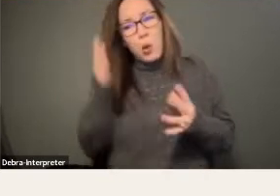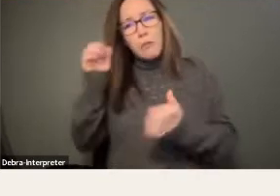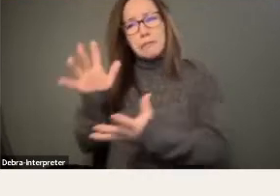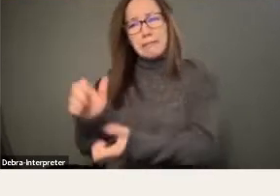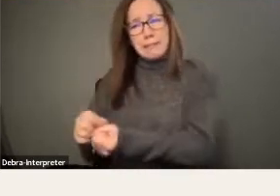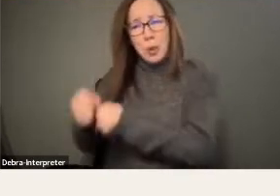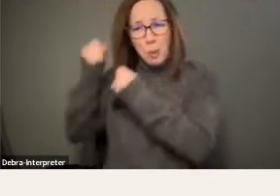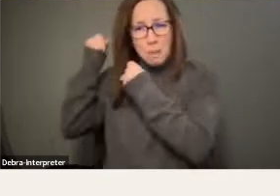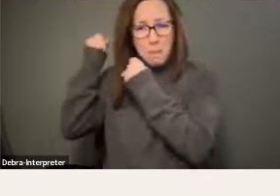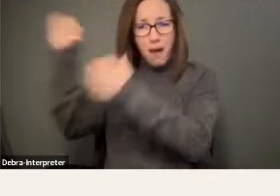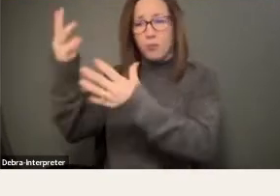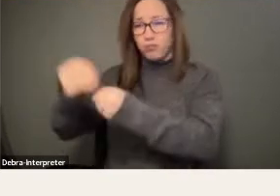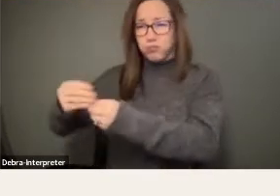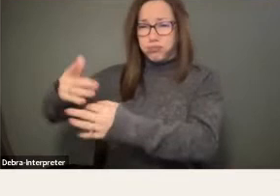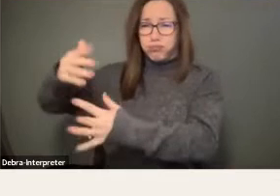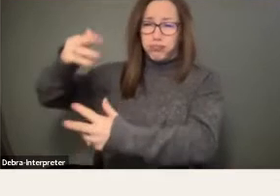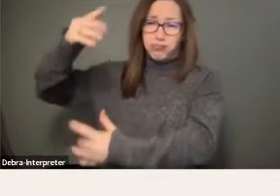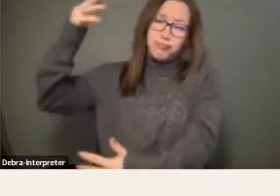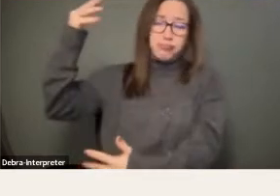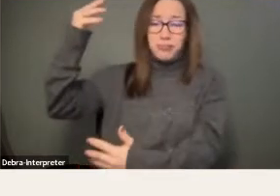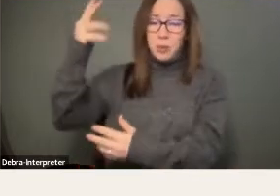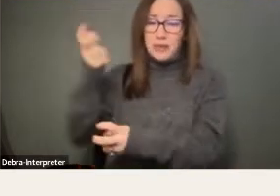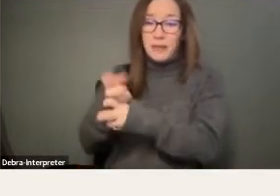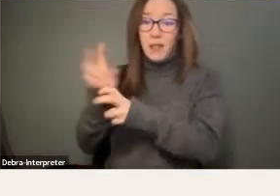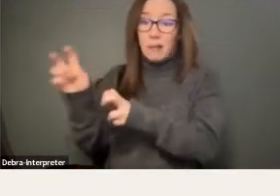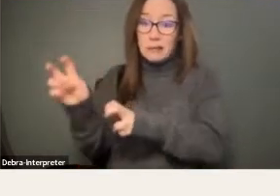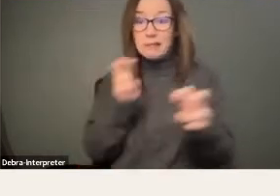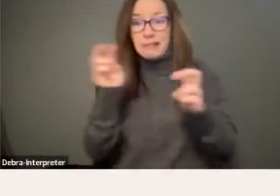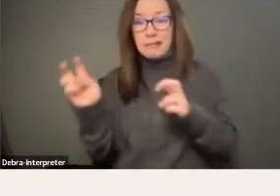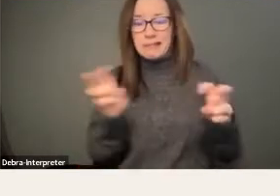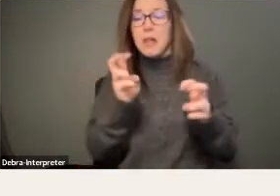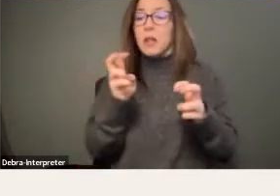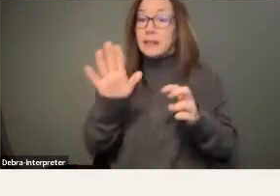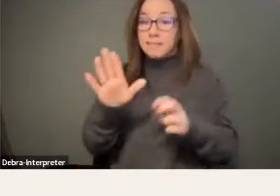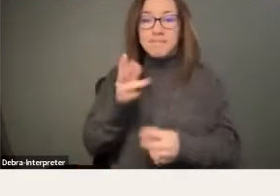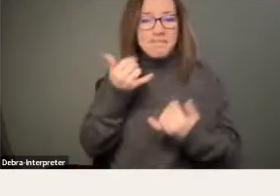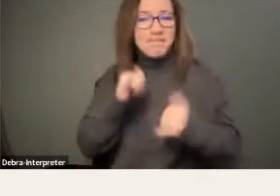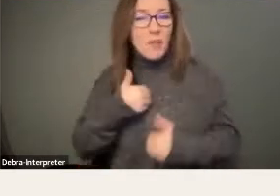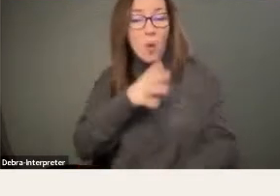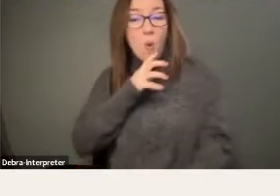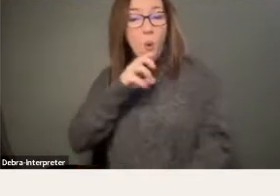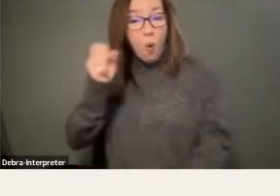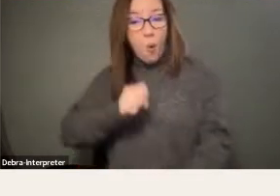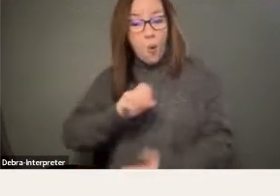AGRICOLA but we have not actually completed the process because there is a ton of stuff the we do